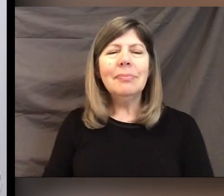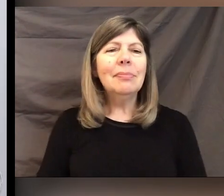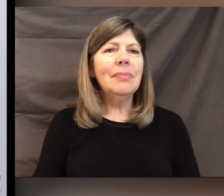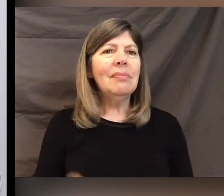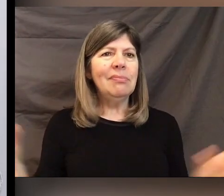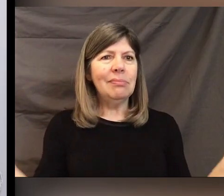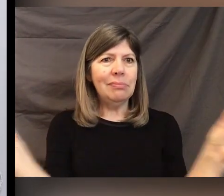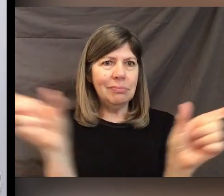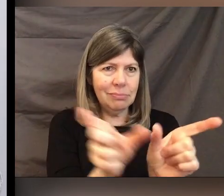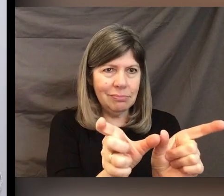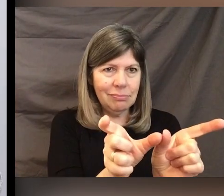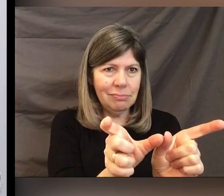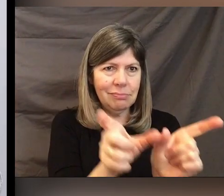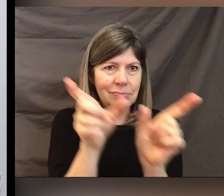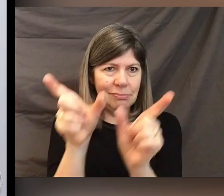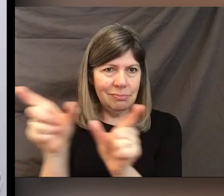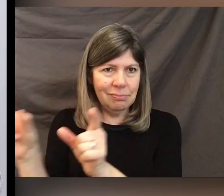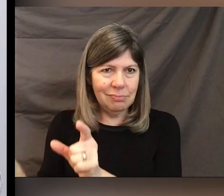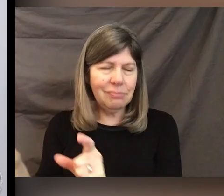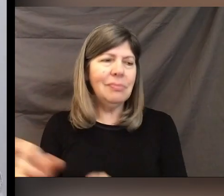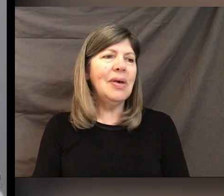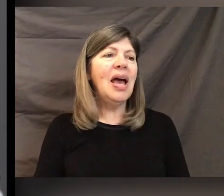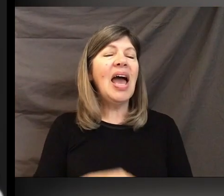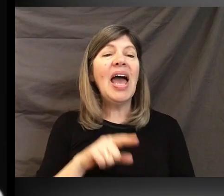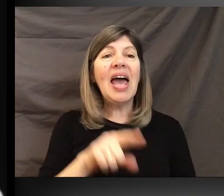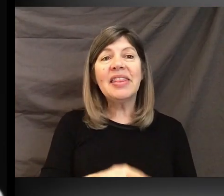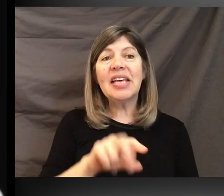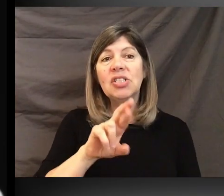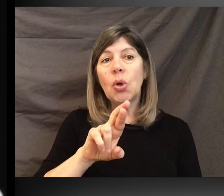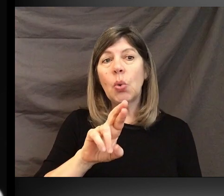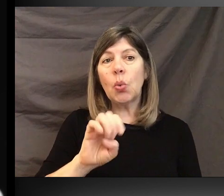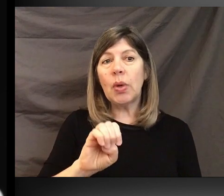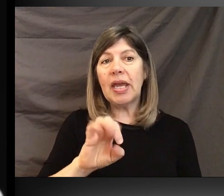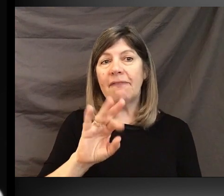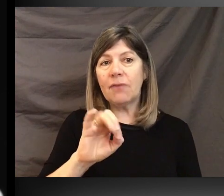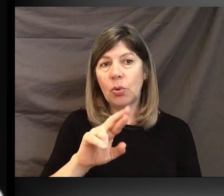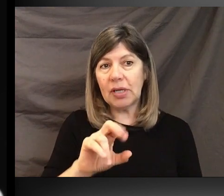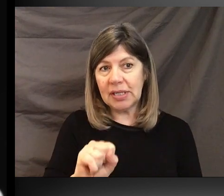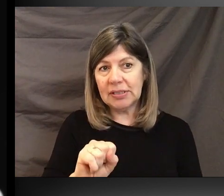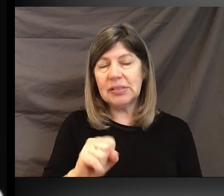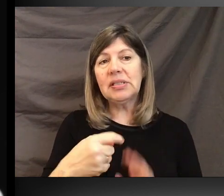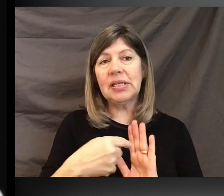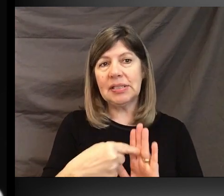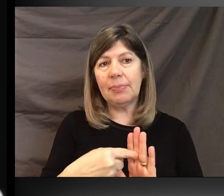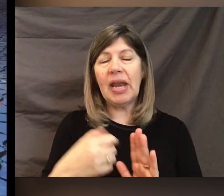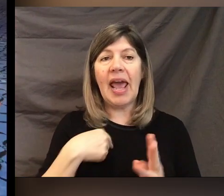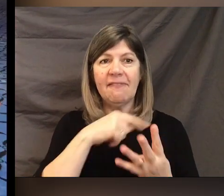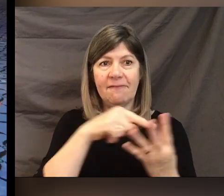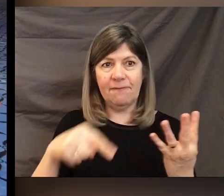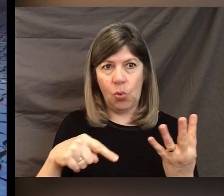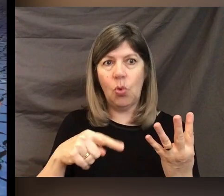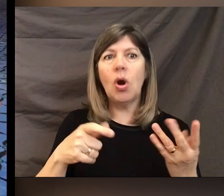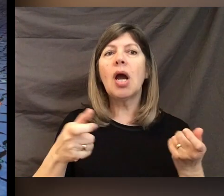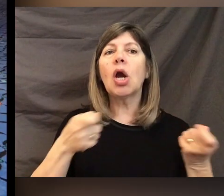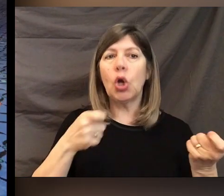For this ReFocus exhibit, our four curators, Dirk Anschütz, Tommy Sar,